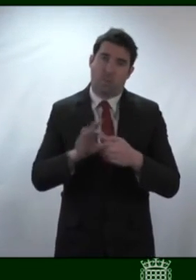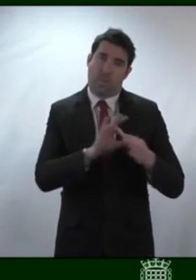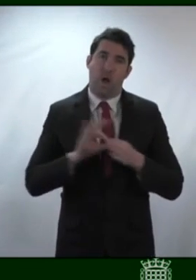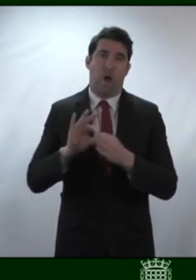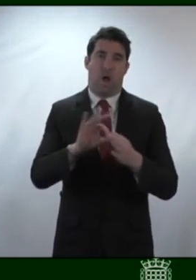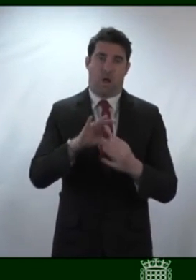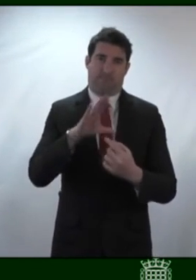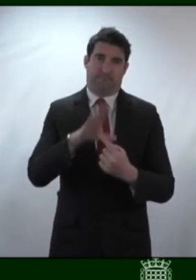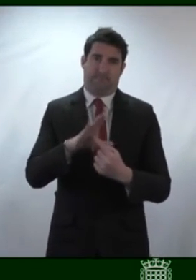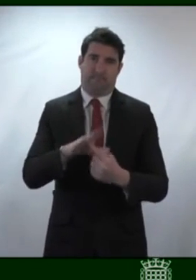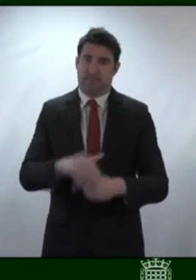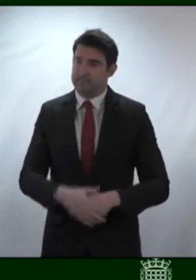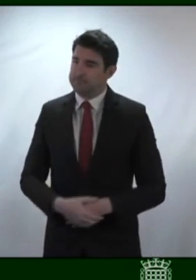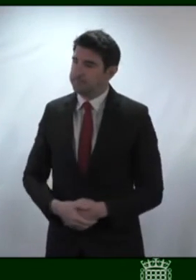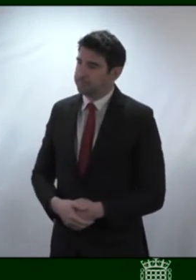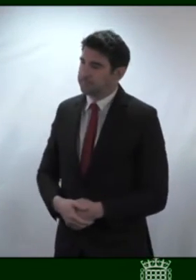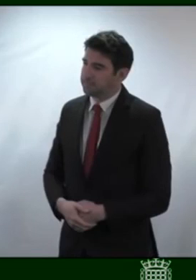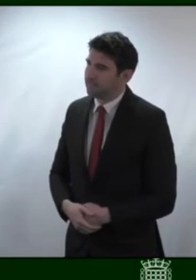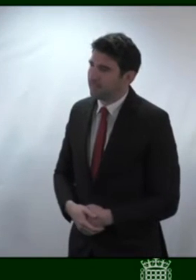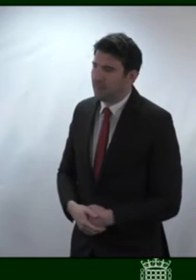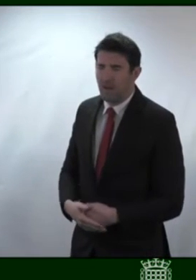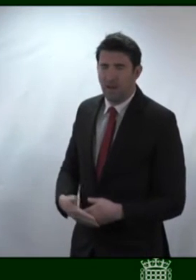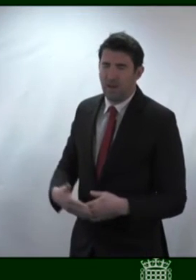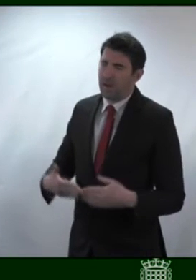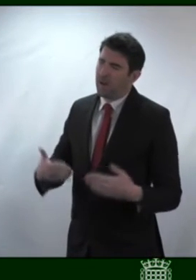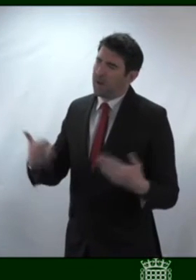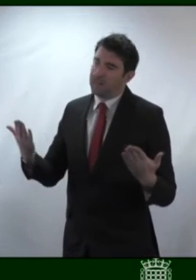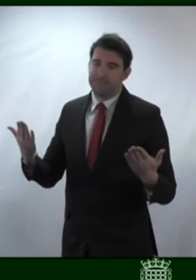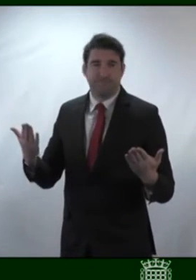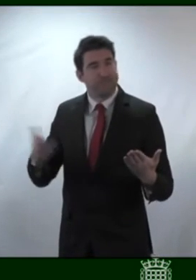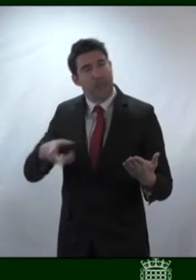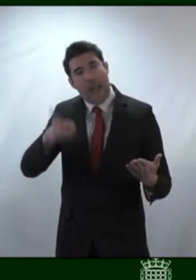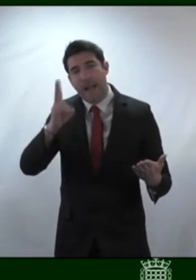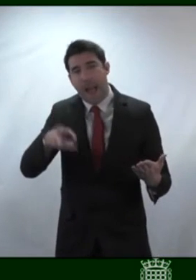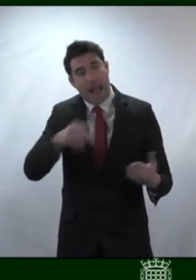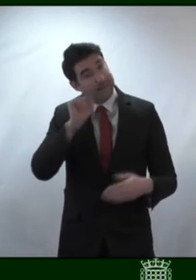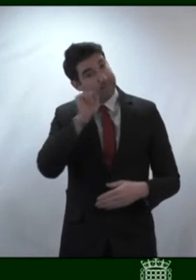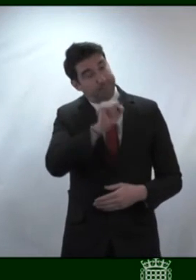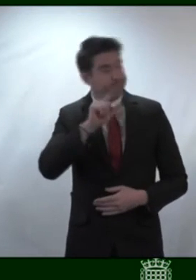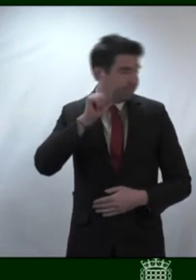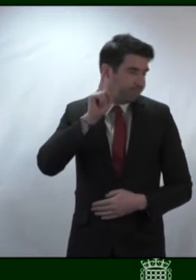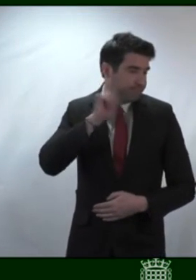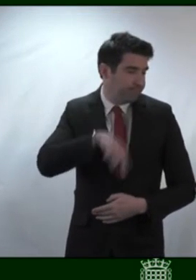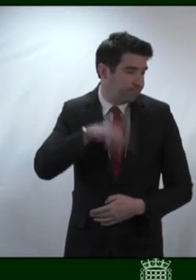Here we go again: ignoring the medical advice, and we know where that leads,